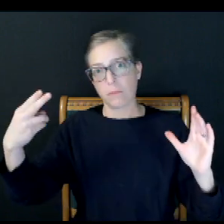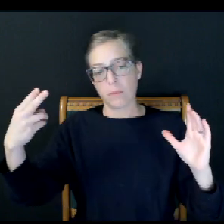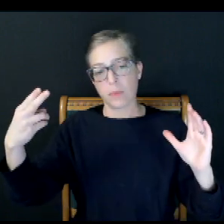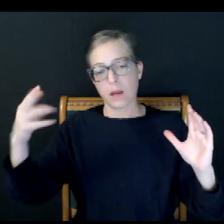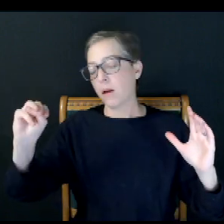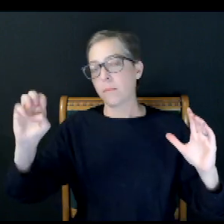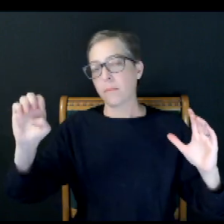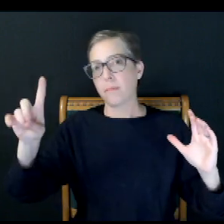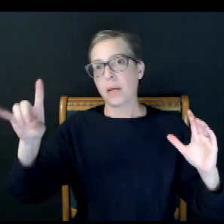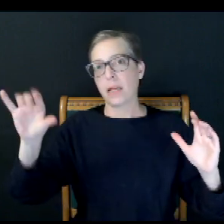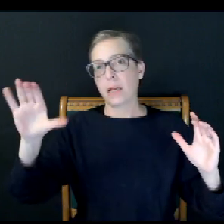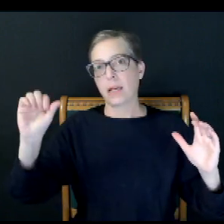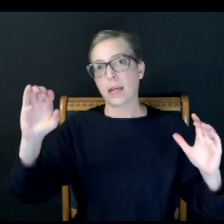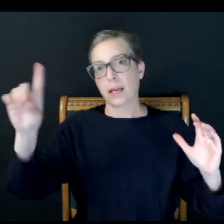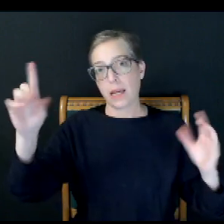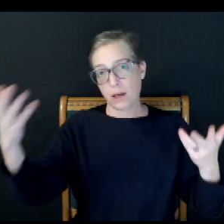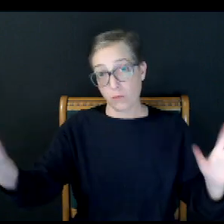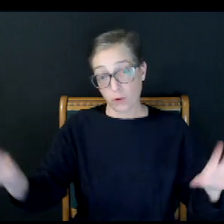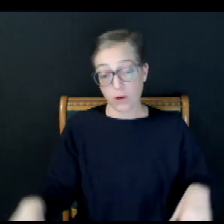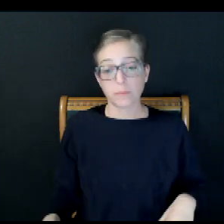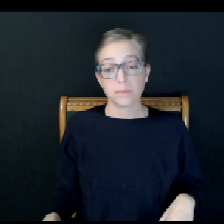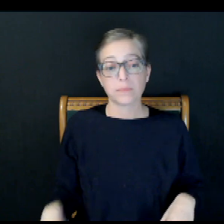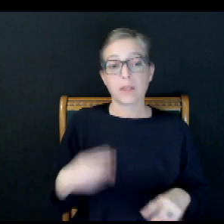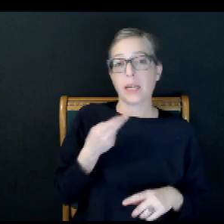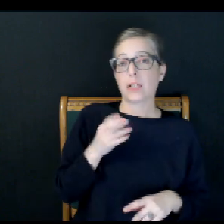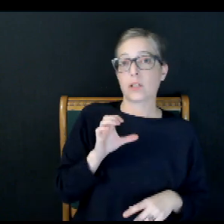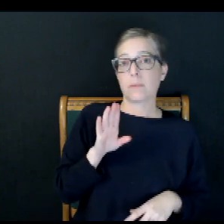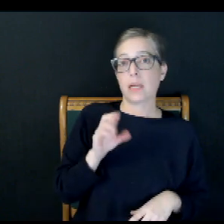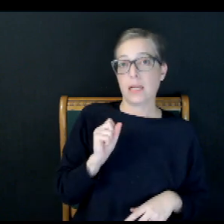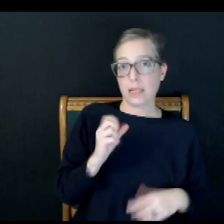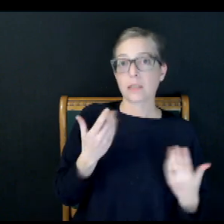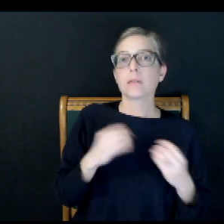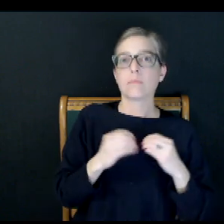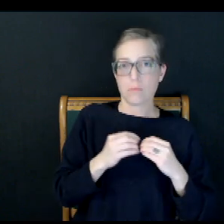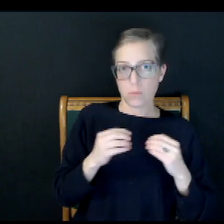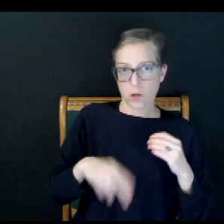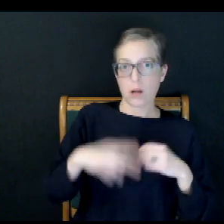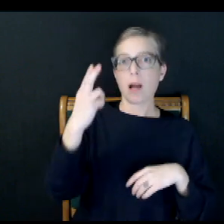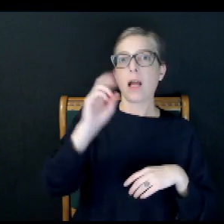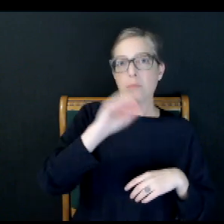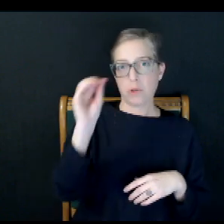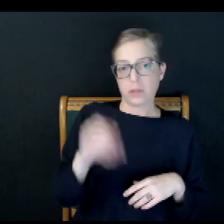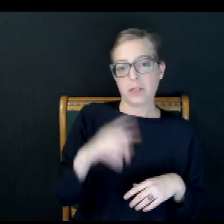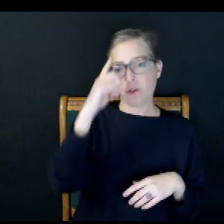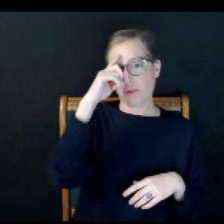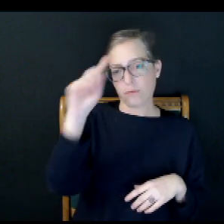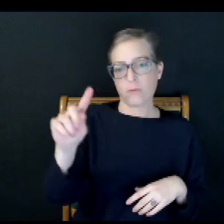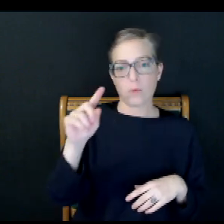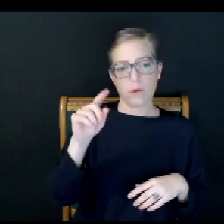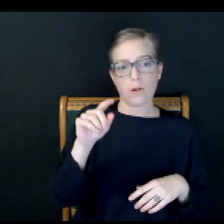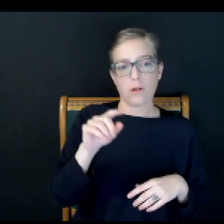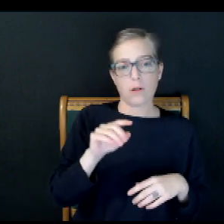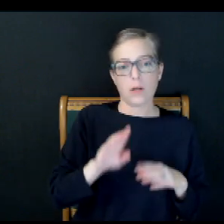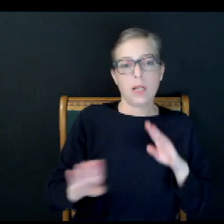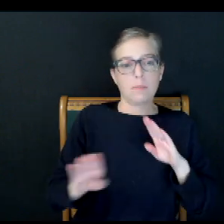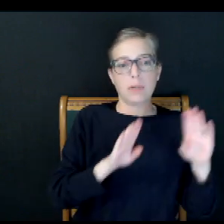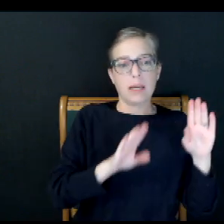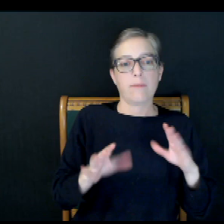having any type of mental health or SUD issue. That's an area where we're doing a little bit more work